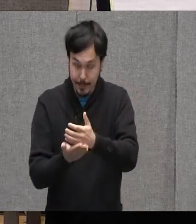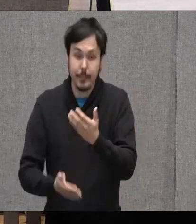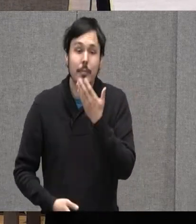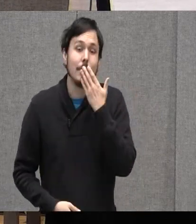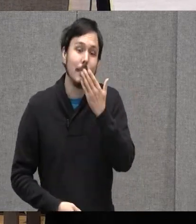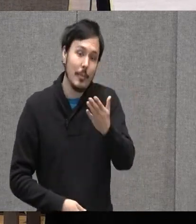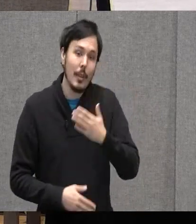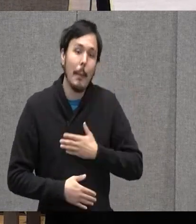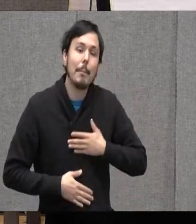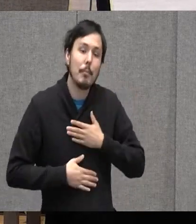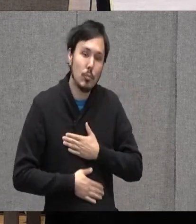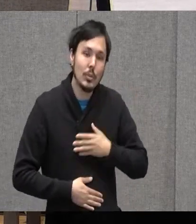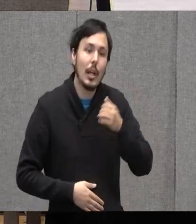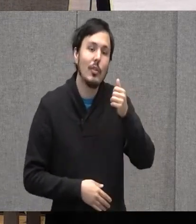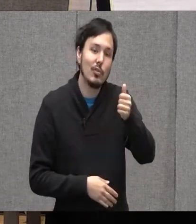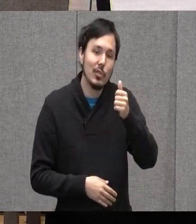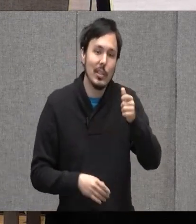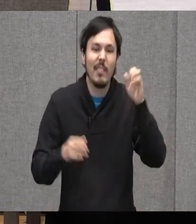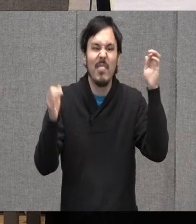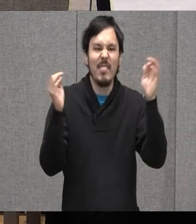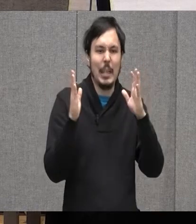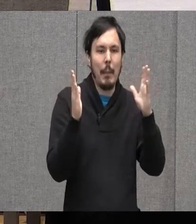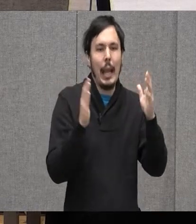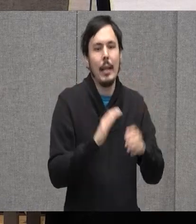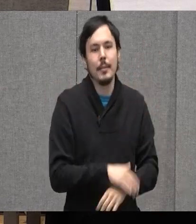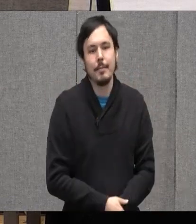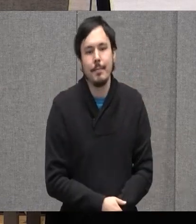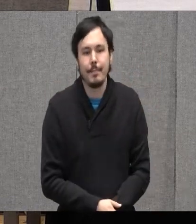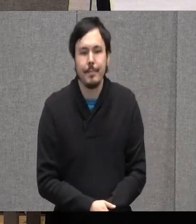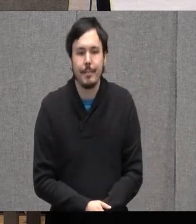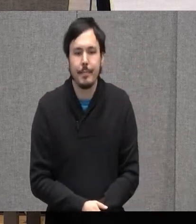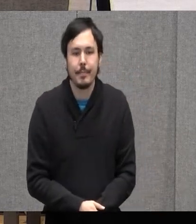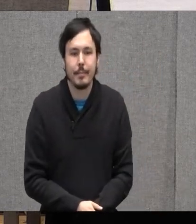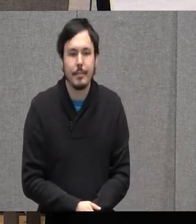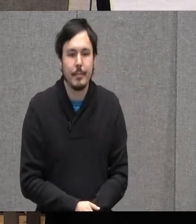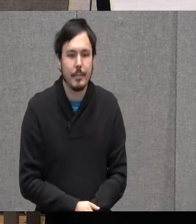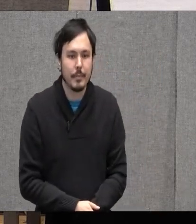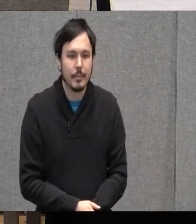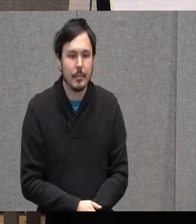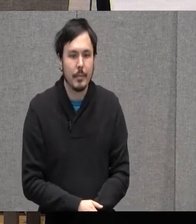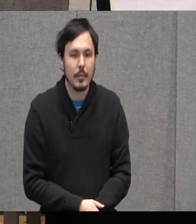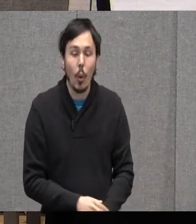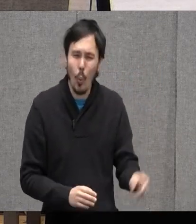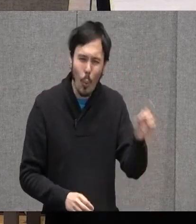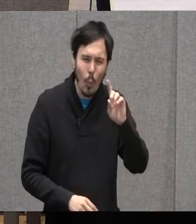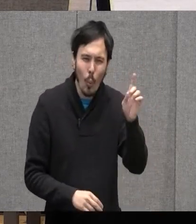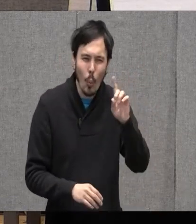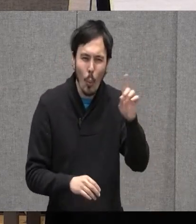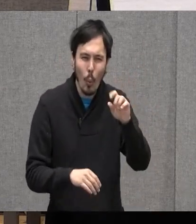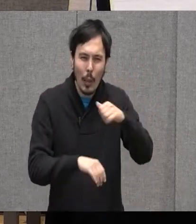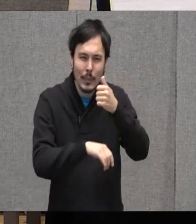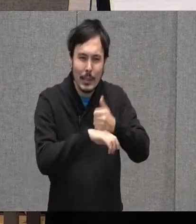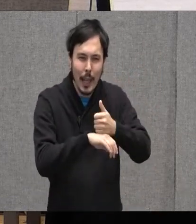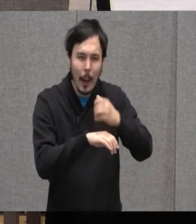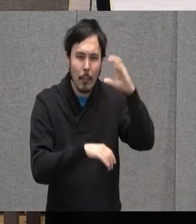I appreciate the input. Arranged along the side that measures nine inches.